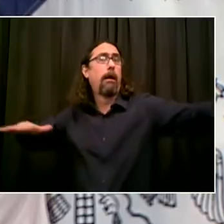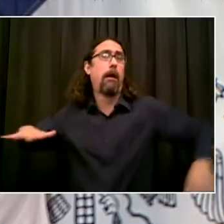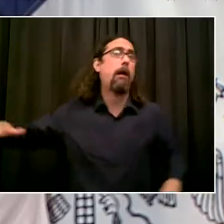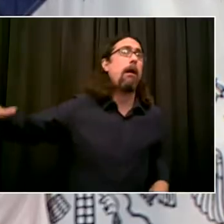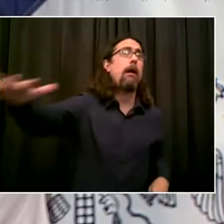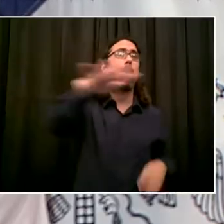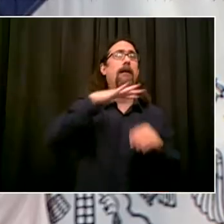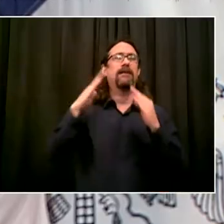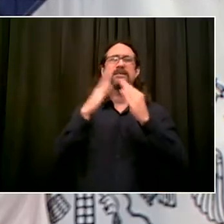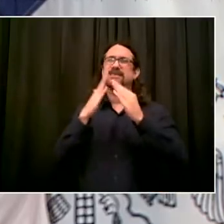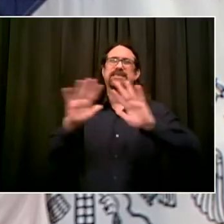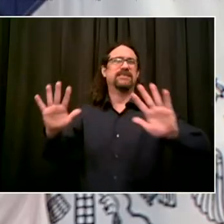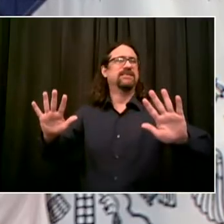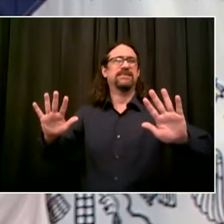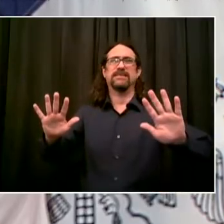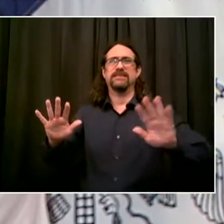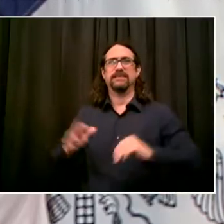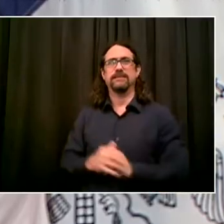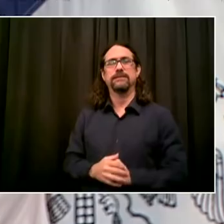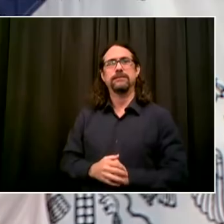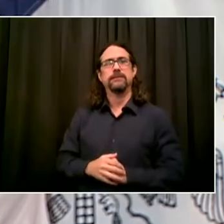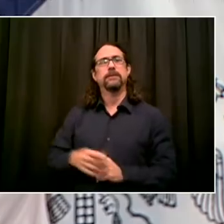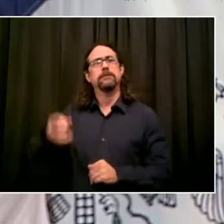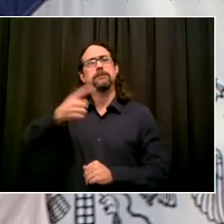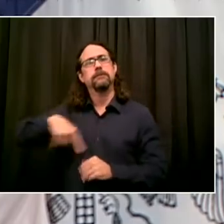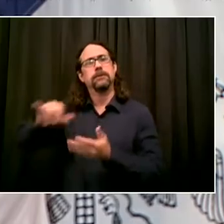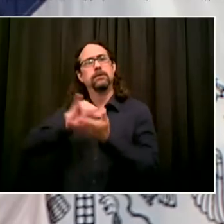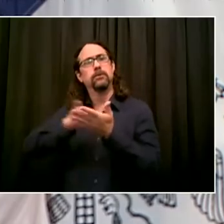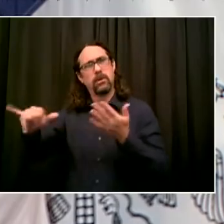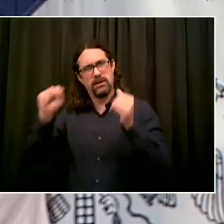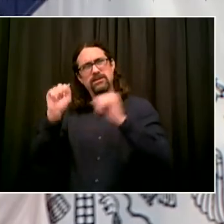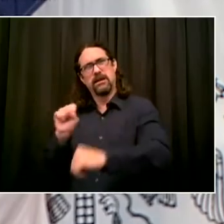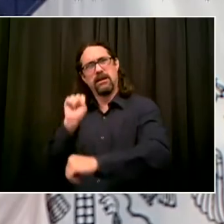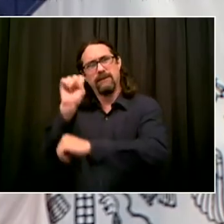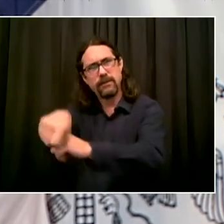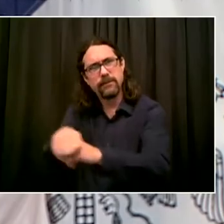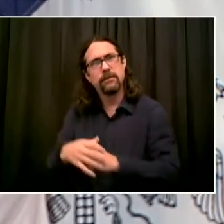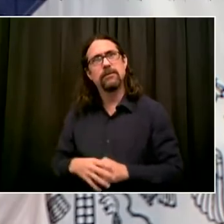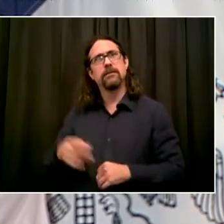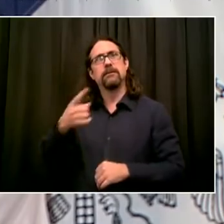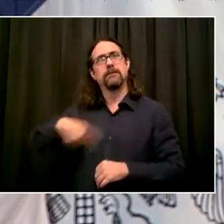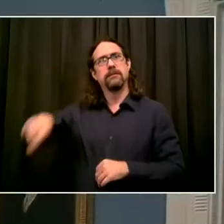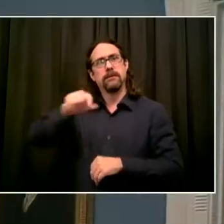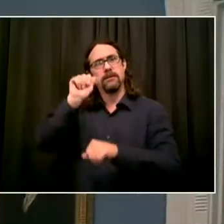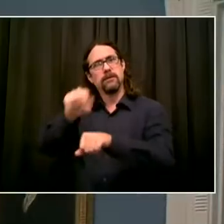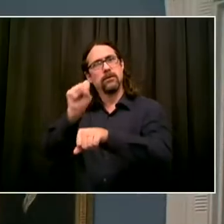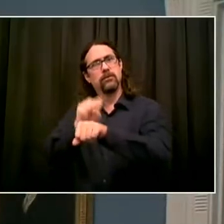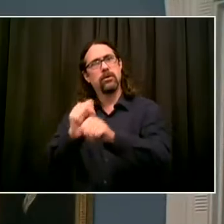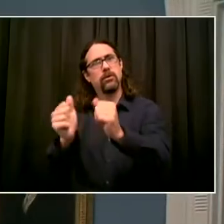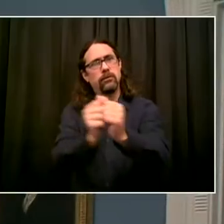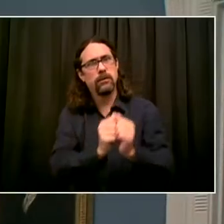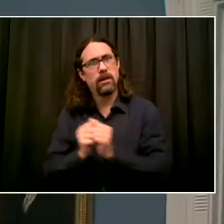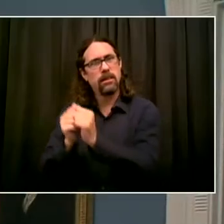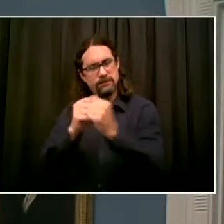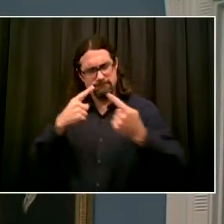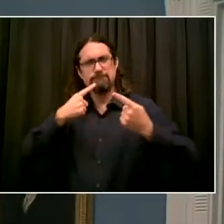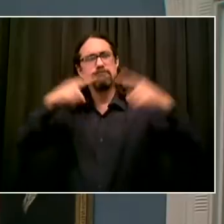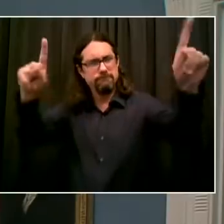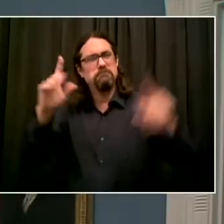YORKERS WE WORK TOGETHER. WE ARE ALL IN THITOS GTHEER. WE HAVE OVERCOME MUCH WORSE THAN THI CSHALLEGEN AND WE WIL L OVERCOME THIS